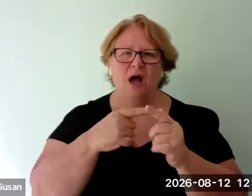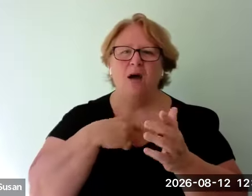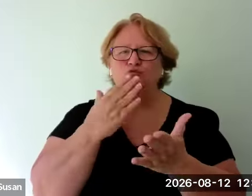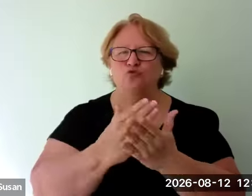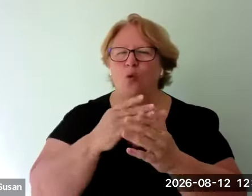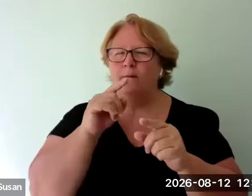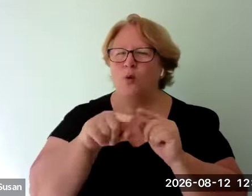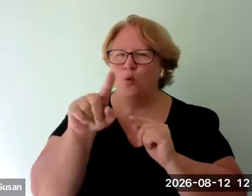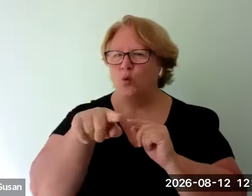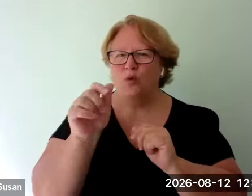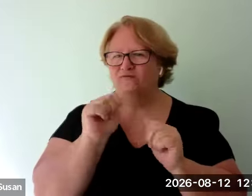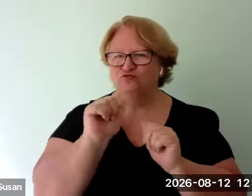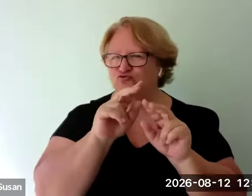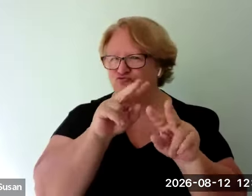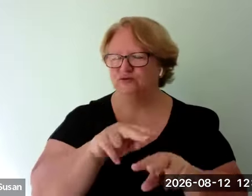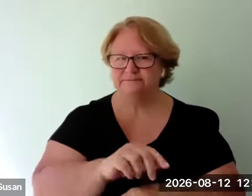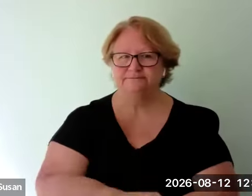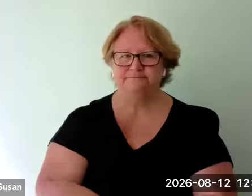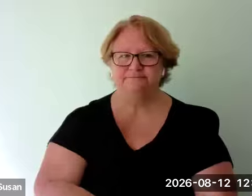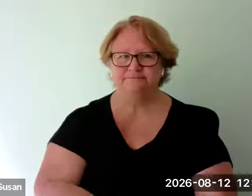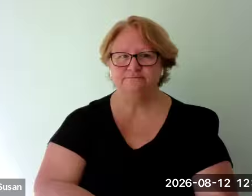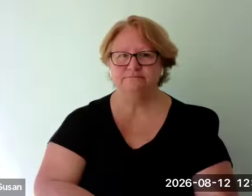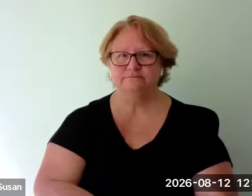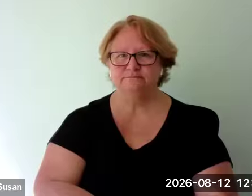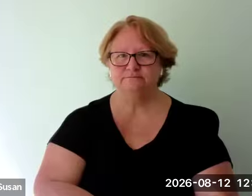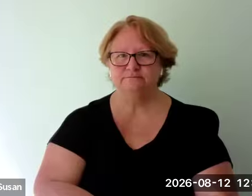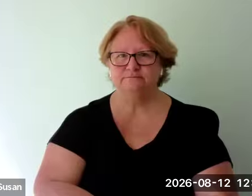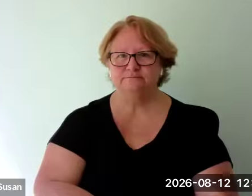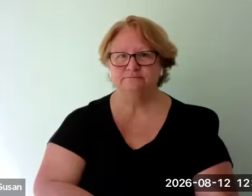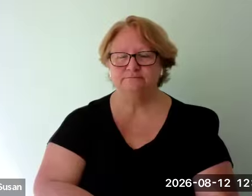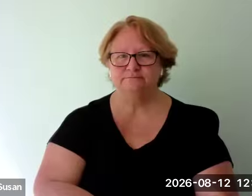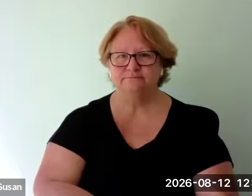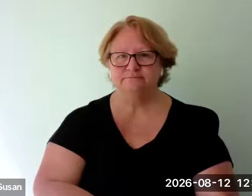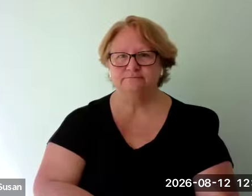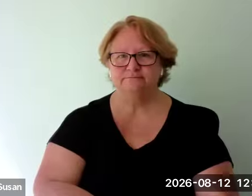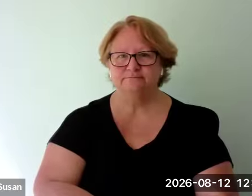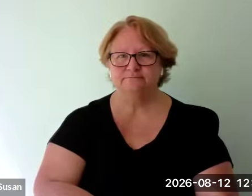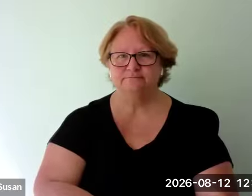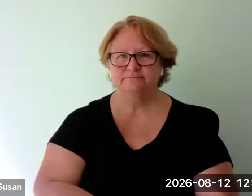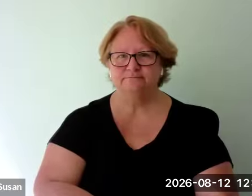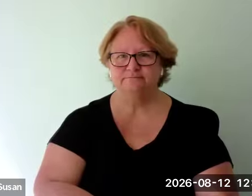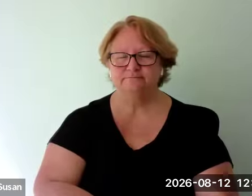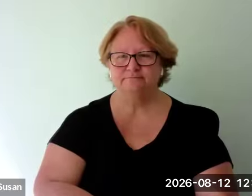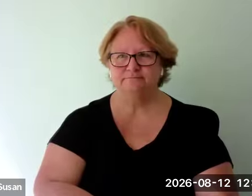drop a link to the information page in the chat but I think